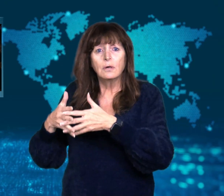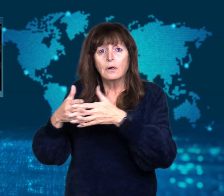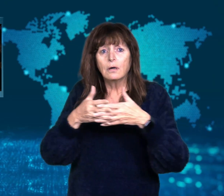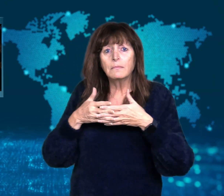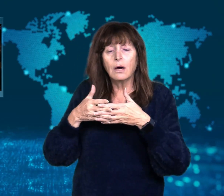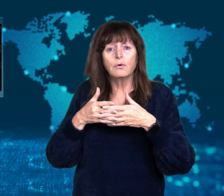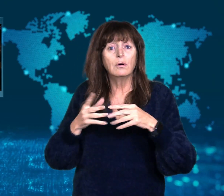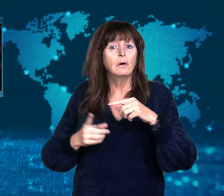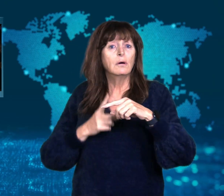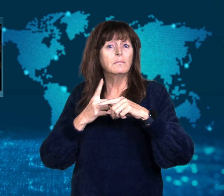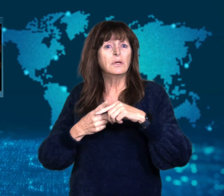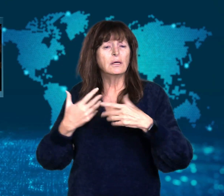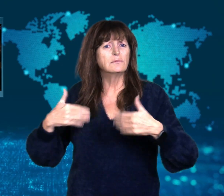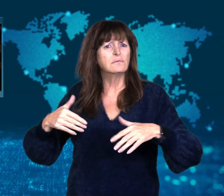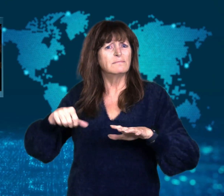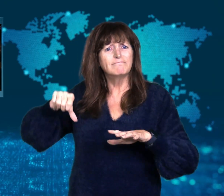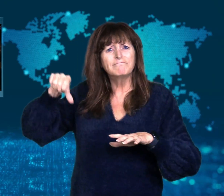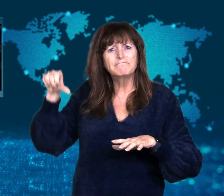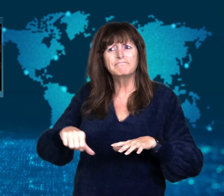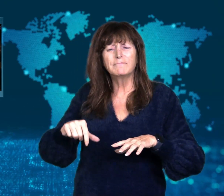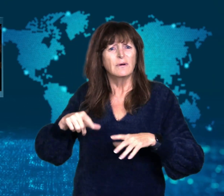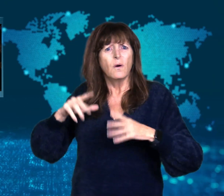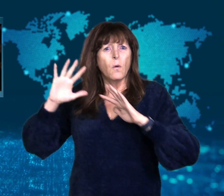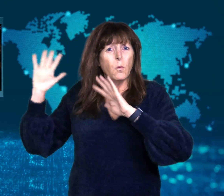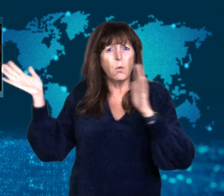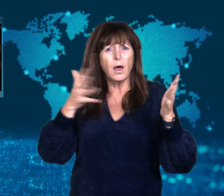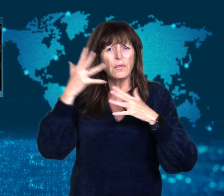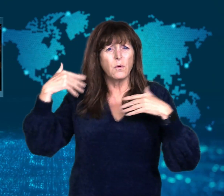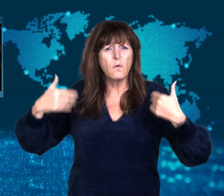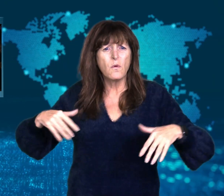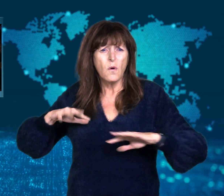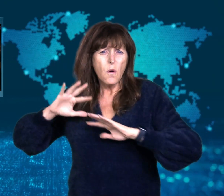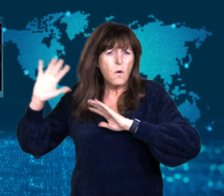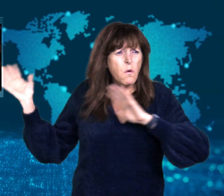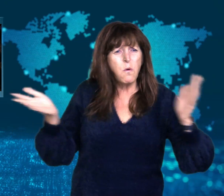fires, and high temperatures.